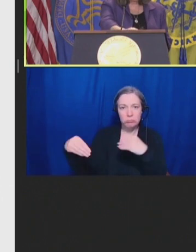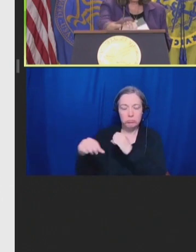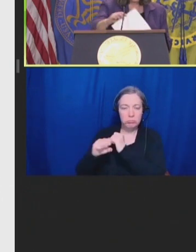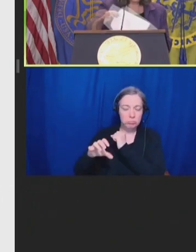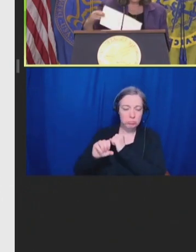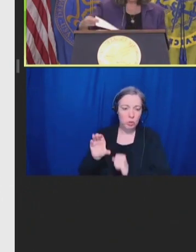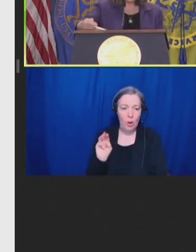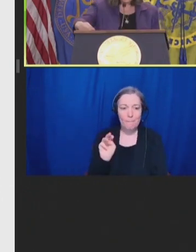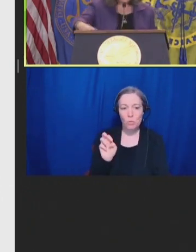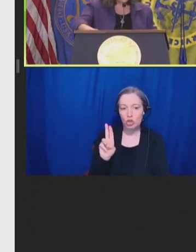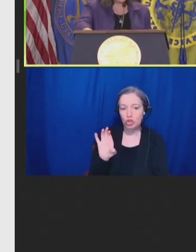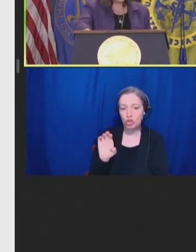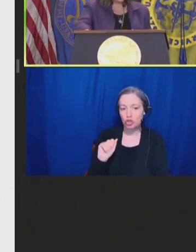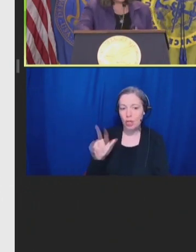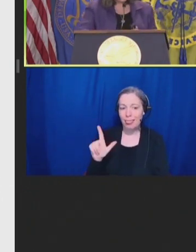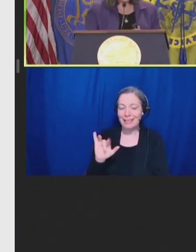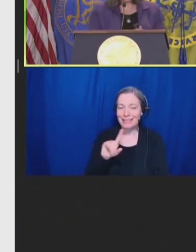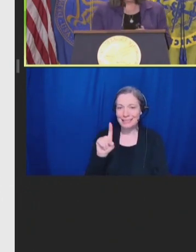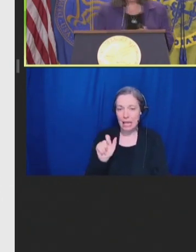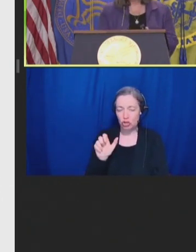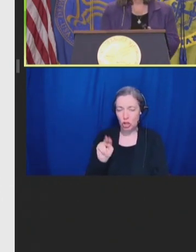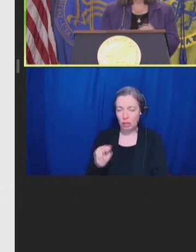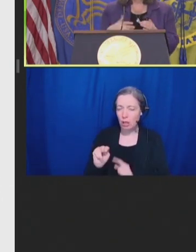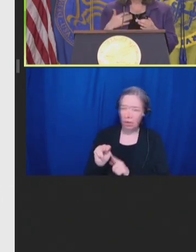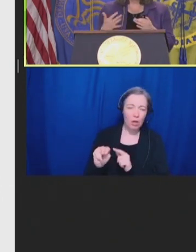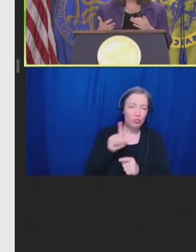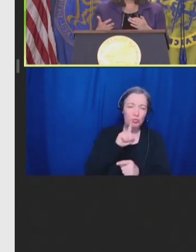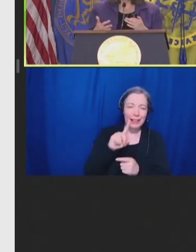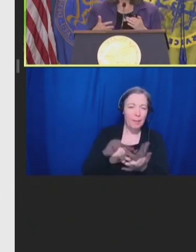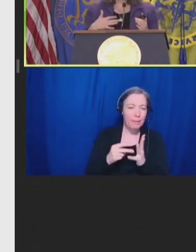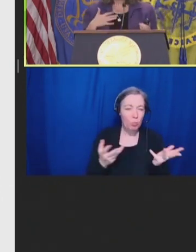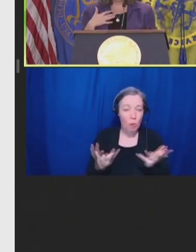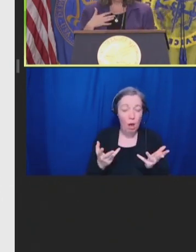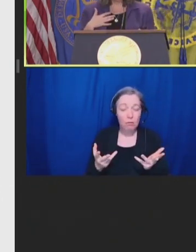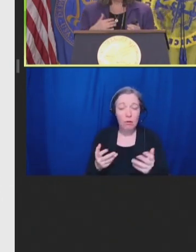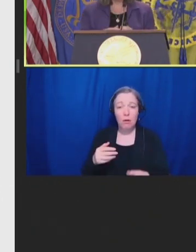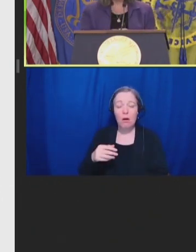what that means essentially is that there will be public payers and private payers